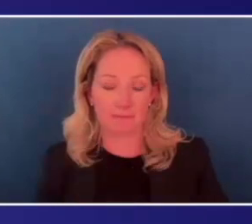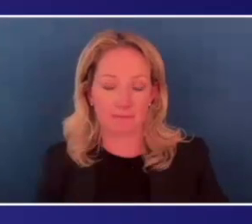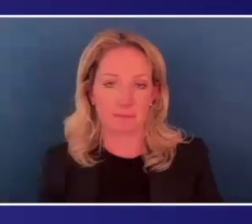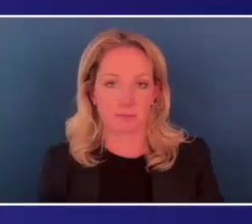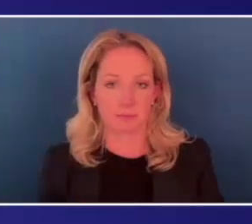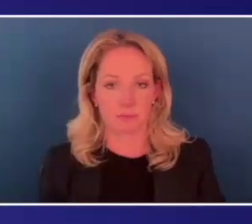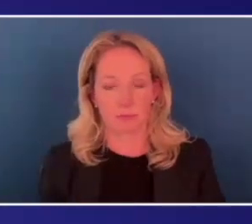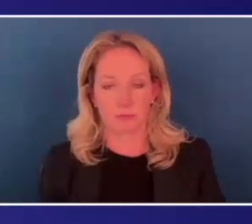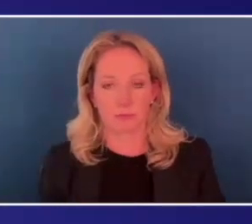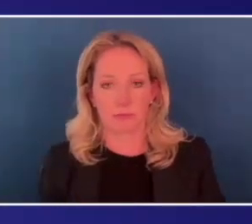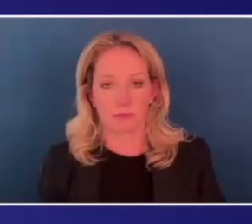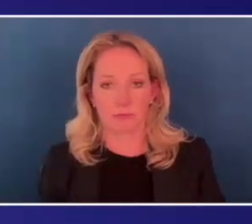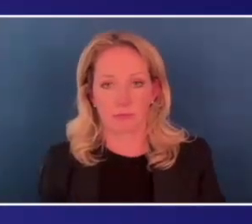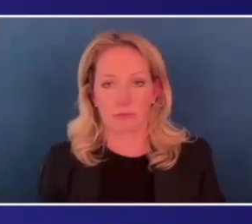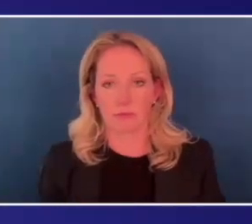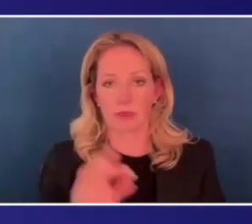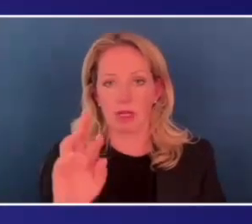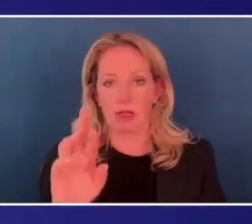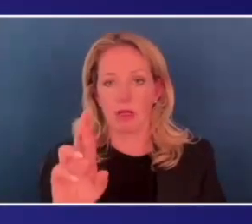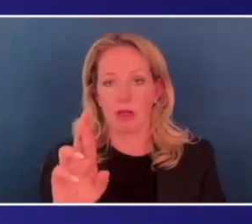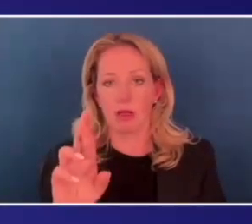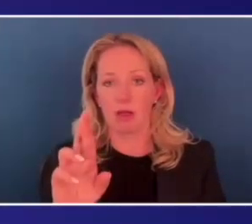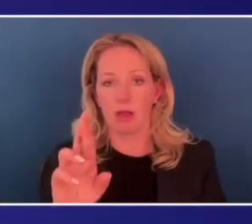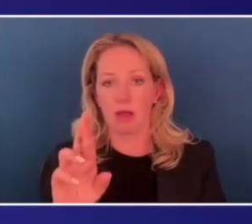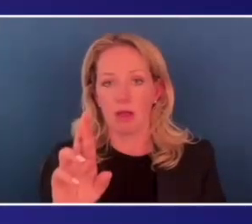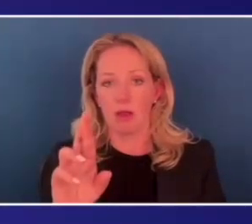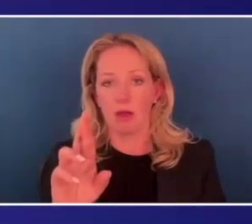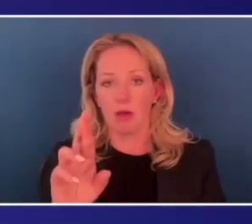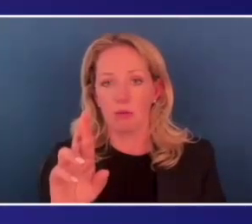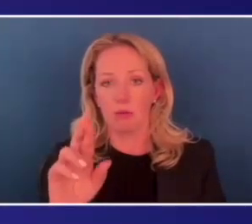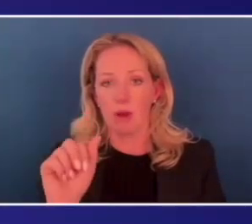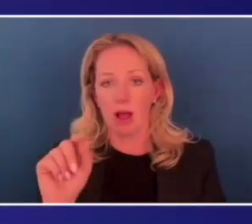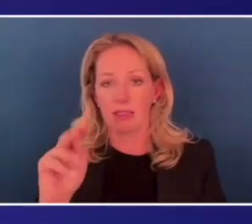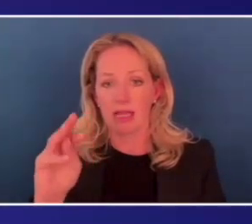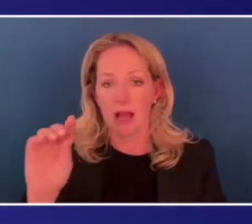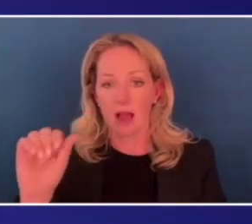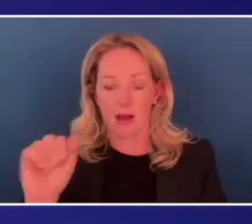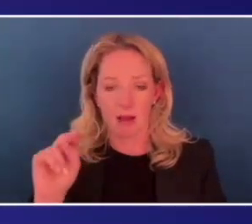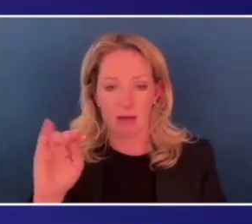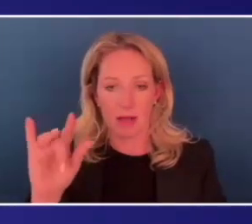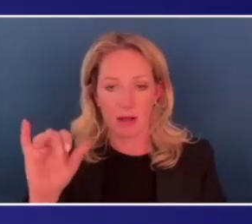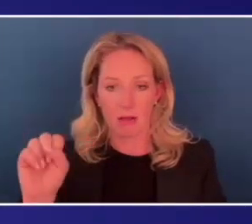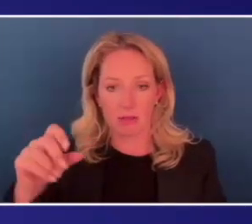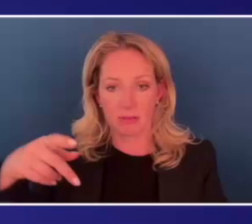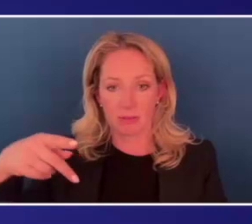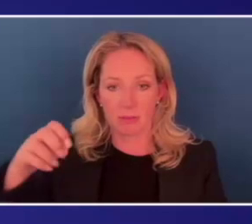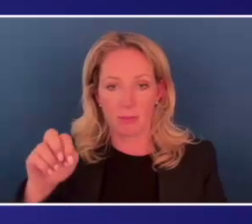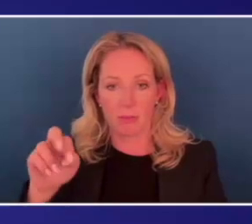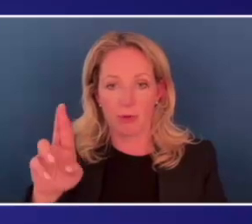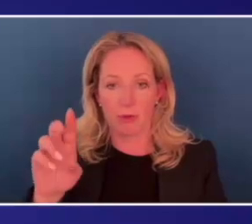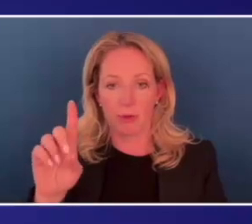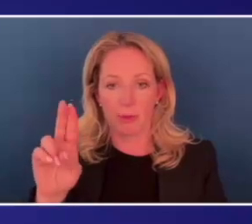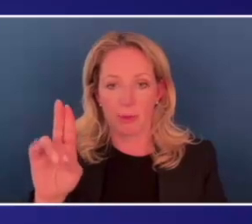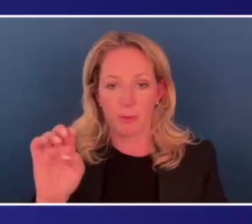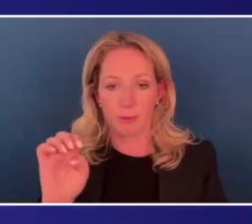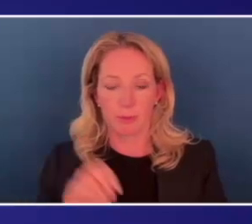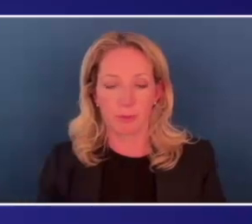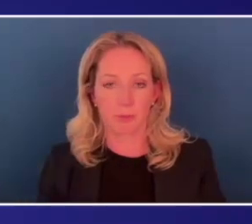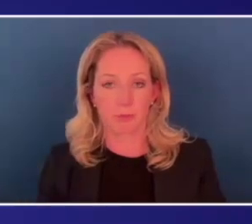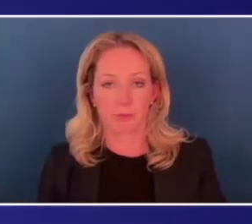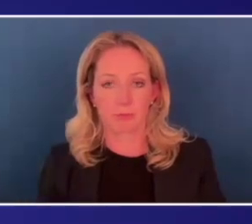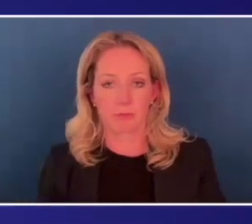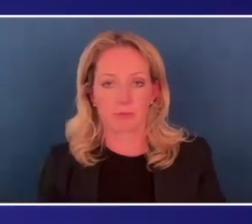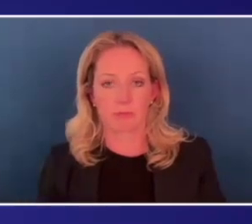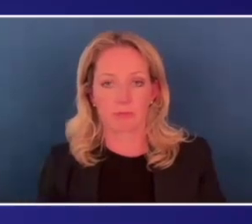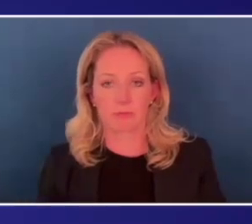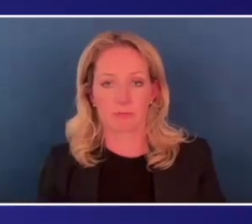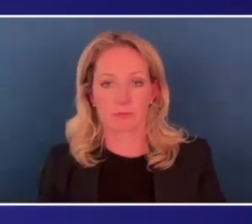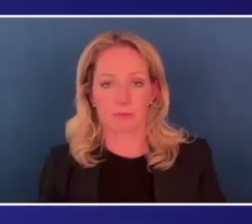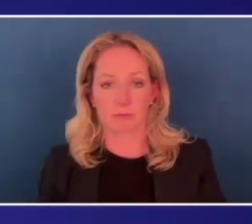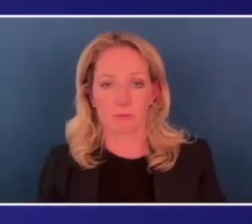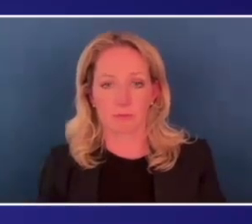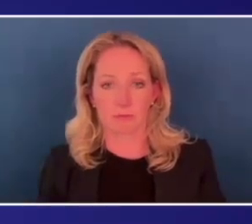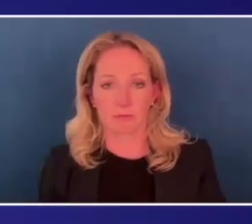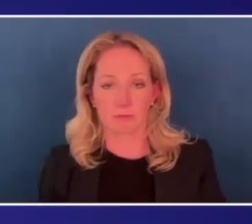Matiana Nichols.